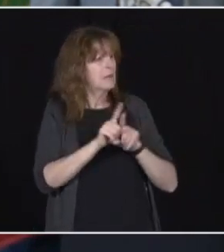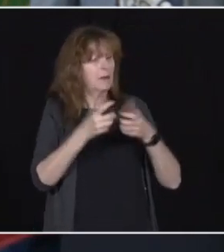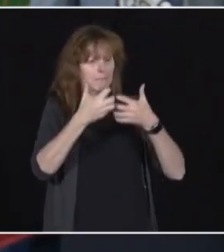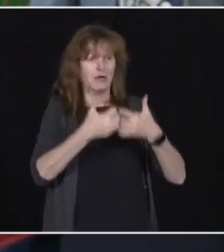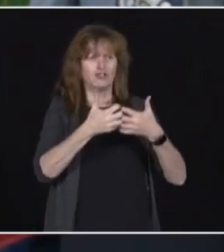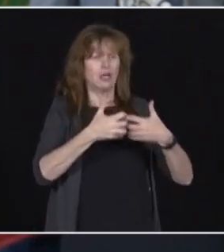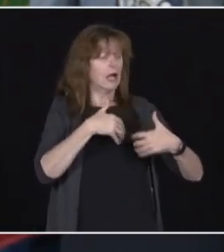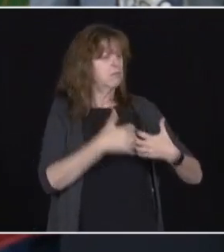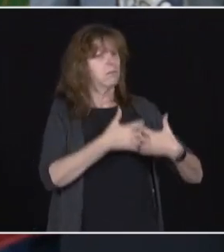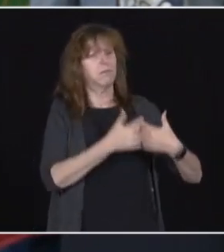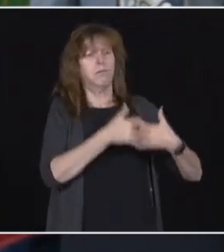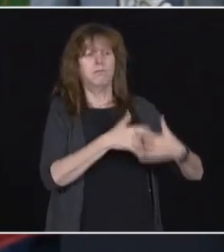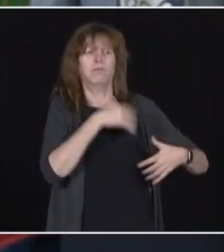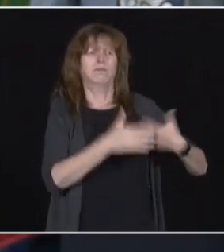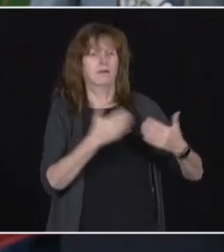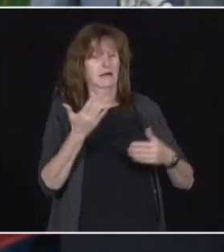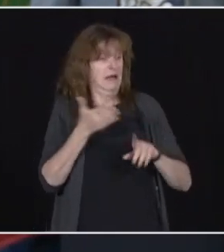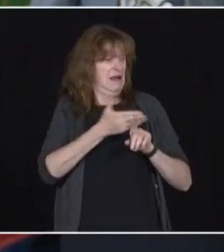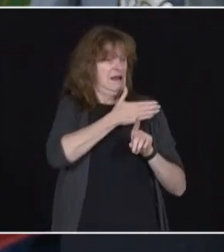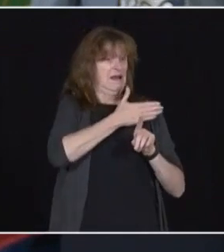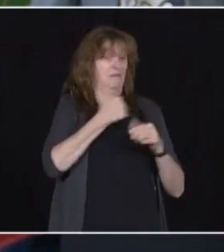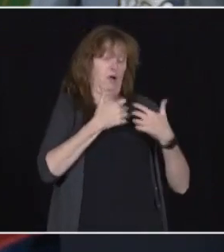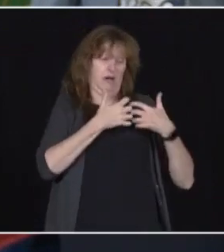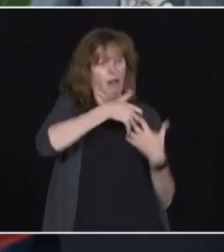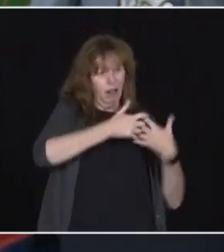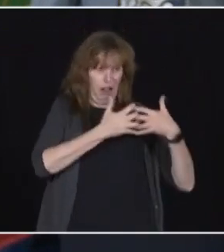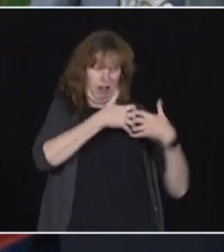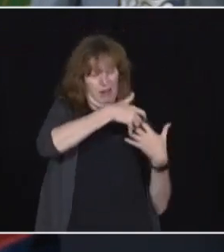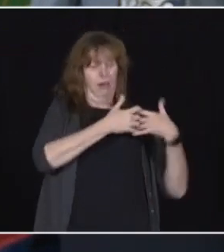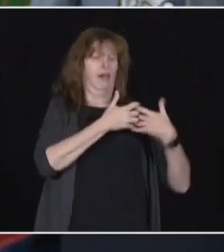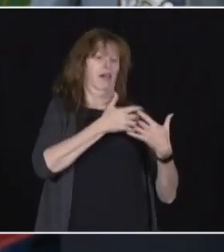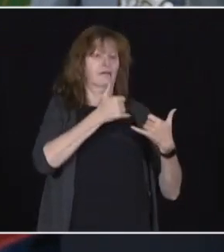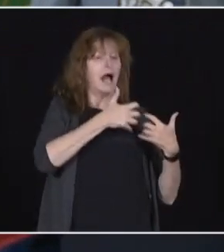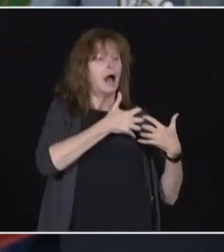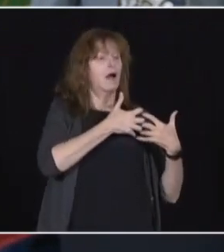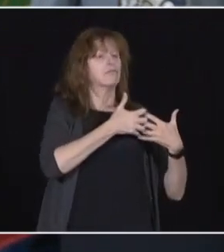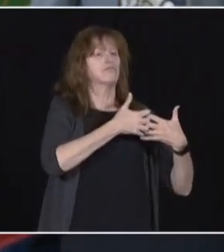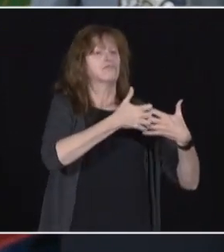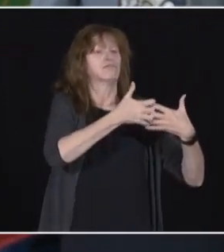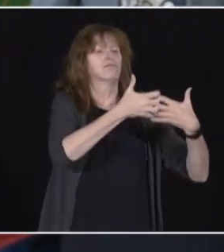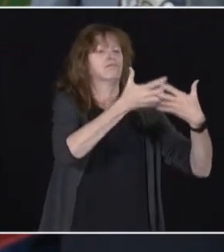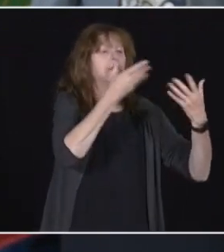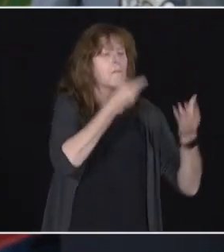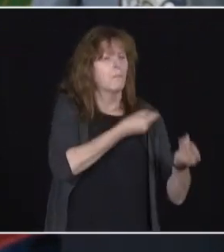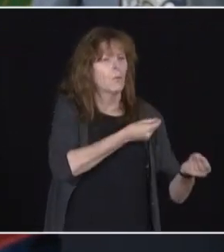It is like a well oiled machine right now. Everything is come together. At the beginning, the rebuffs on the roads,